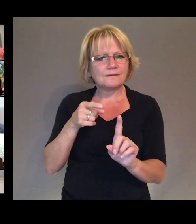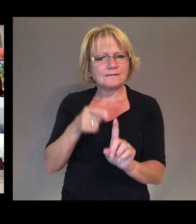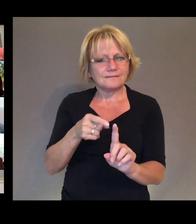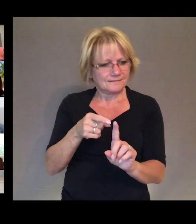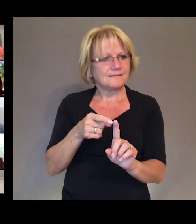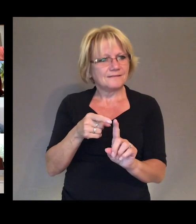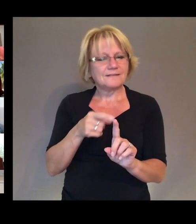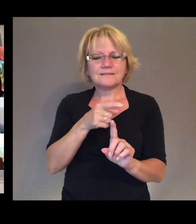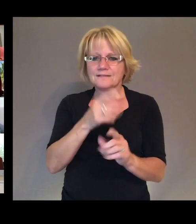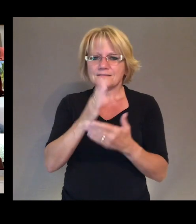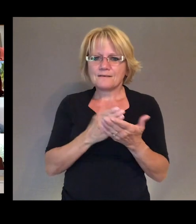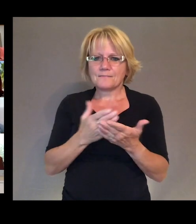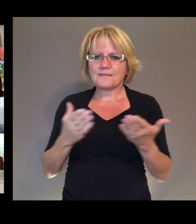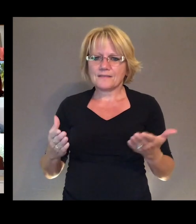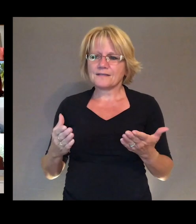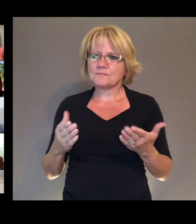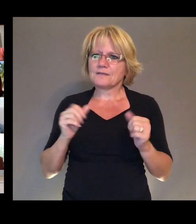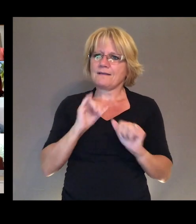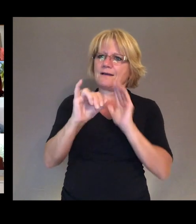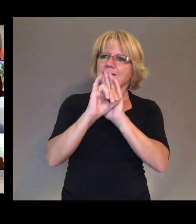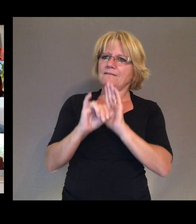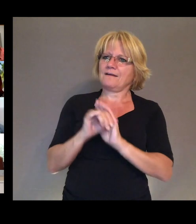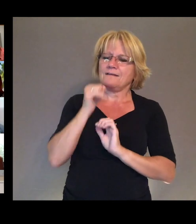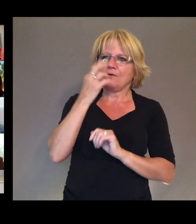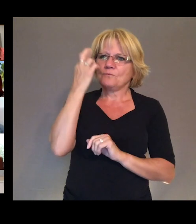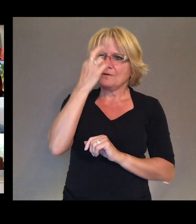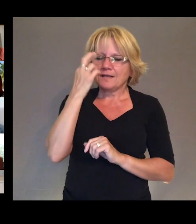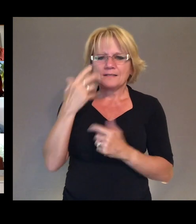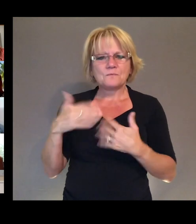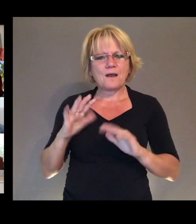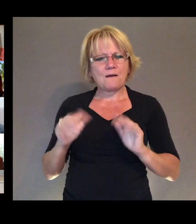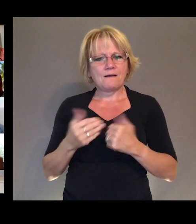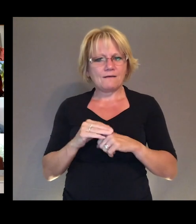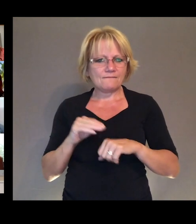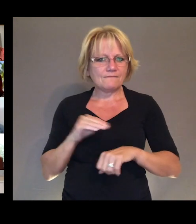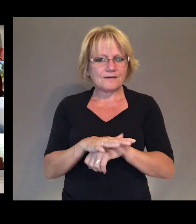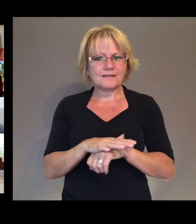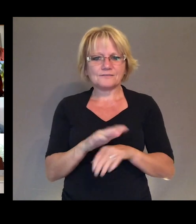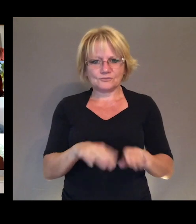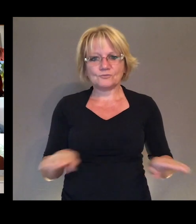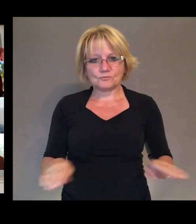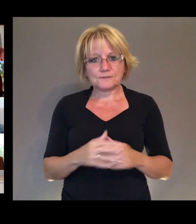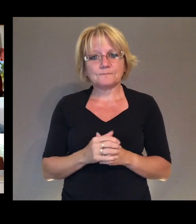that are identifier as we don't realize the effect that it can have with our children as we move on.